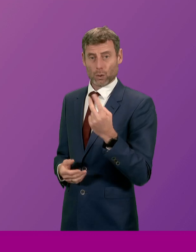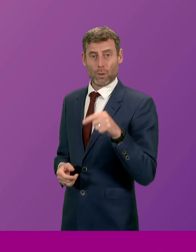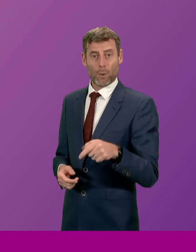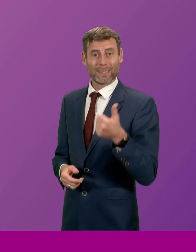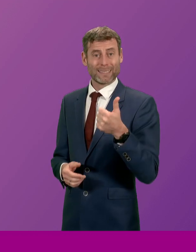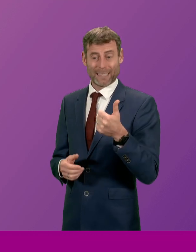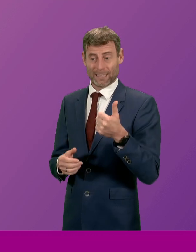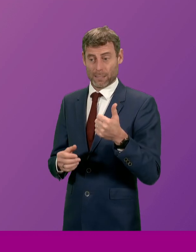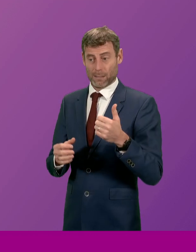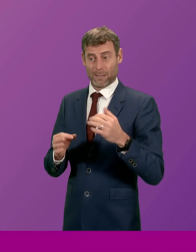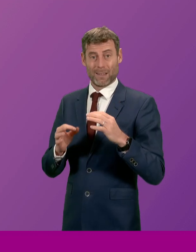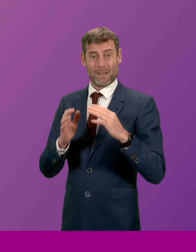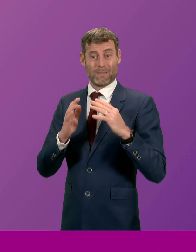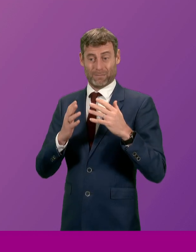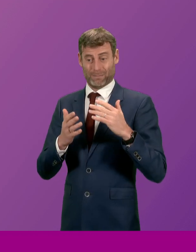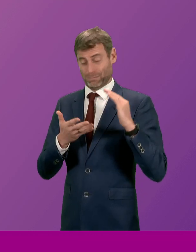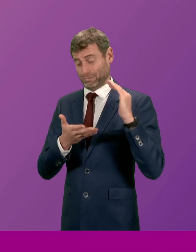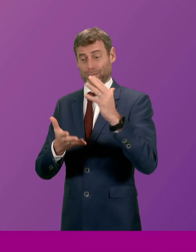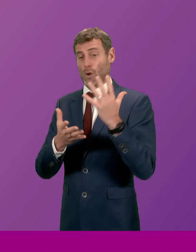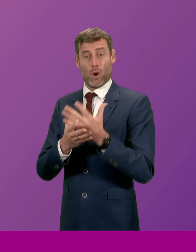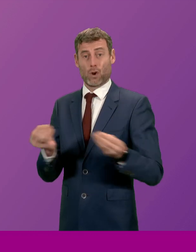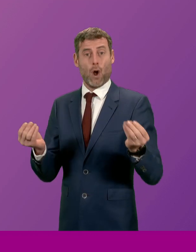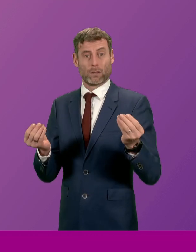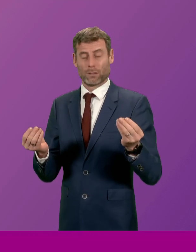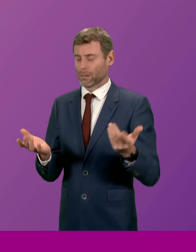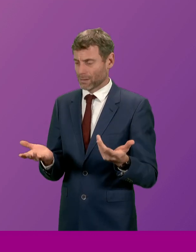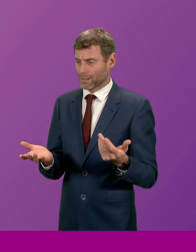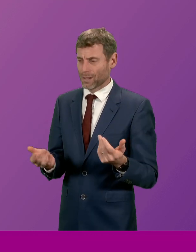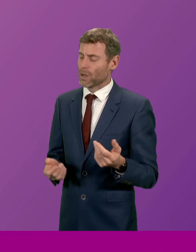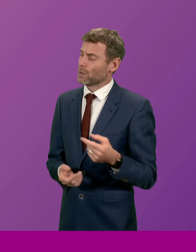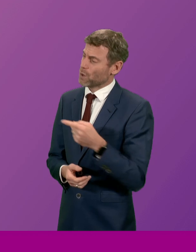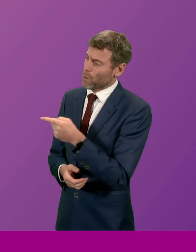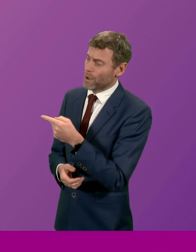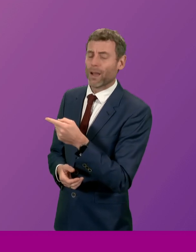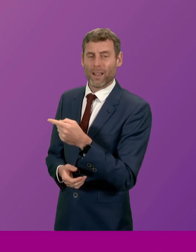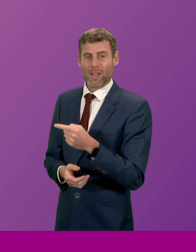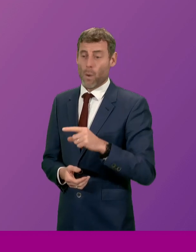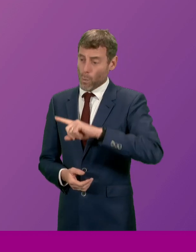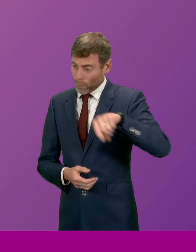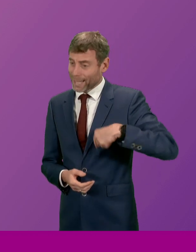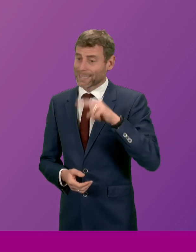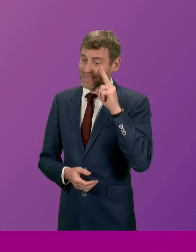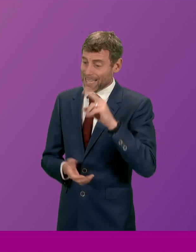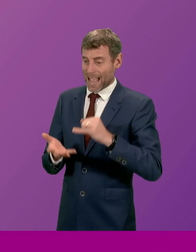John Swinney’s drain. When will the First Minister wake up to the simple fact that everyone else can see that the Scottish National Party’s, and now Labour’s,